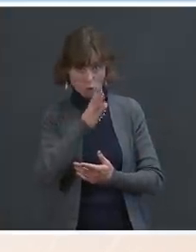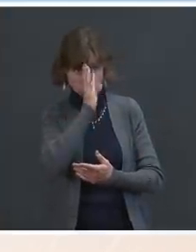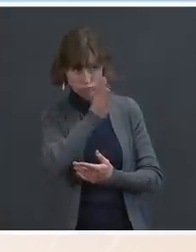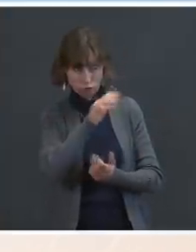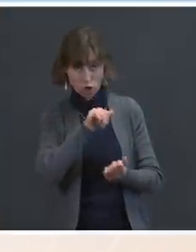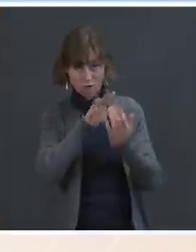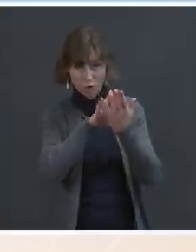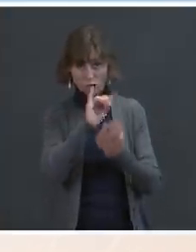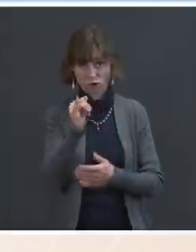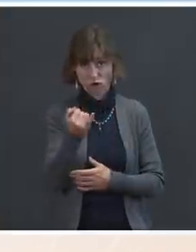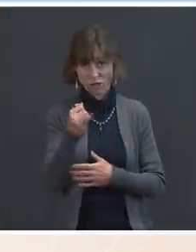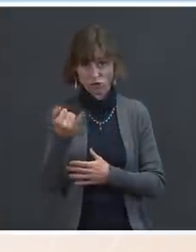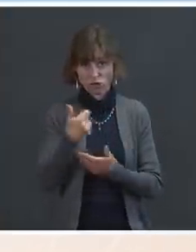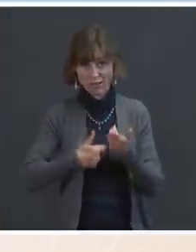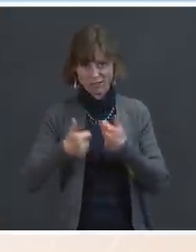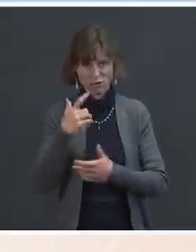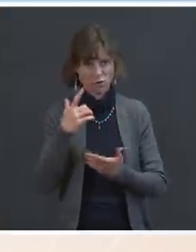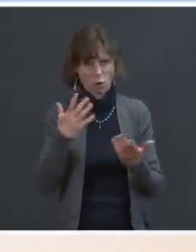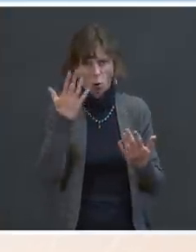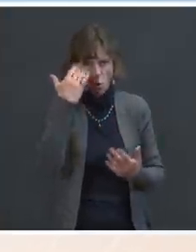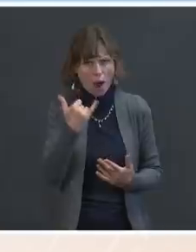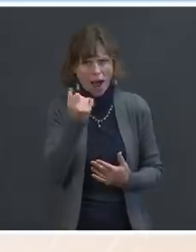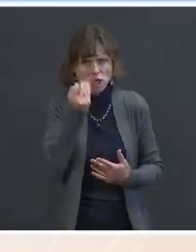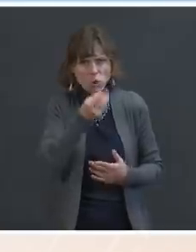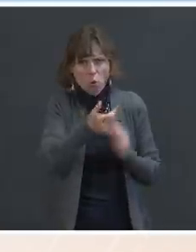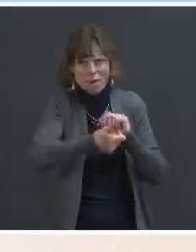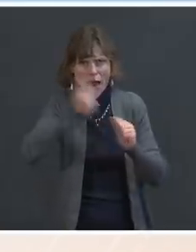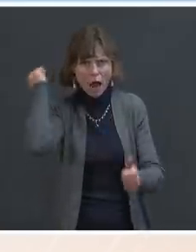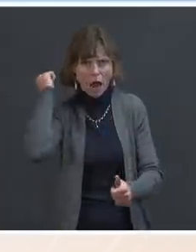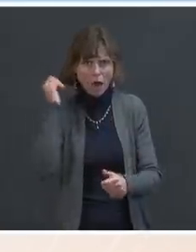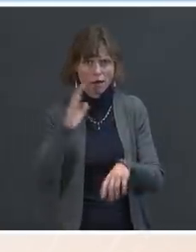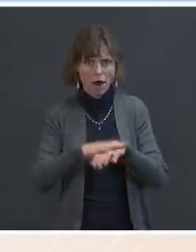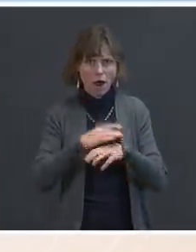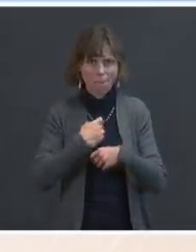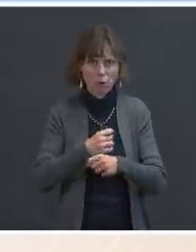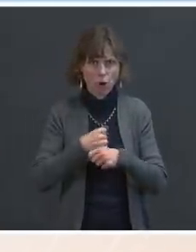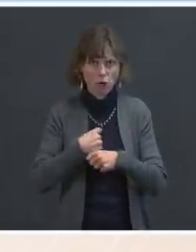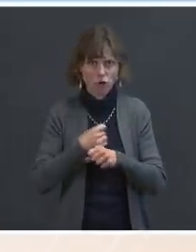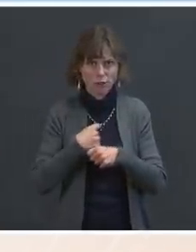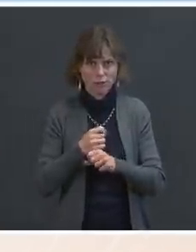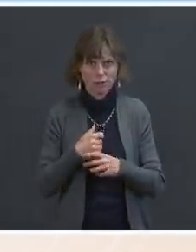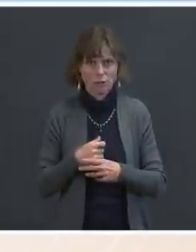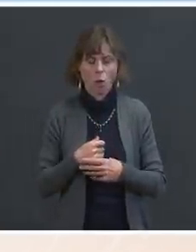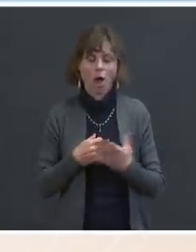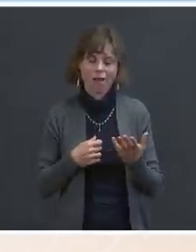about why they are so far behind on production? Ms. Psaki: Well, as you know, Kaitlan, we --